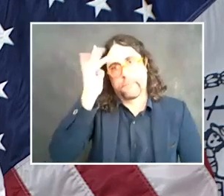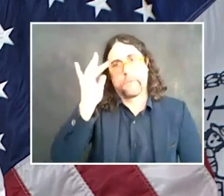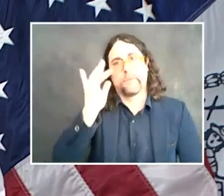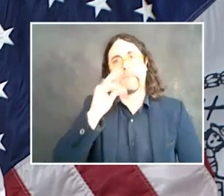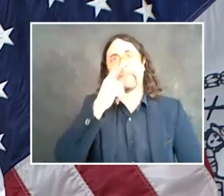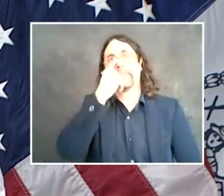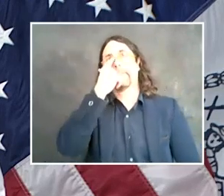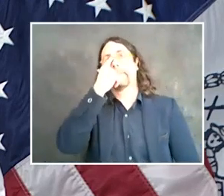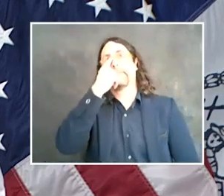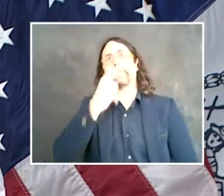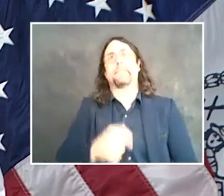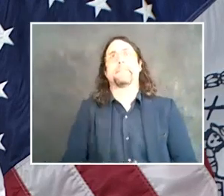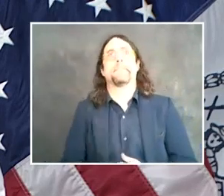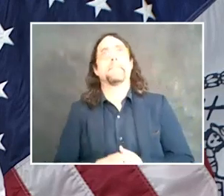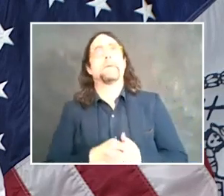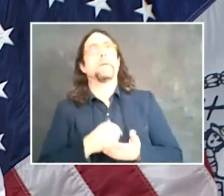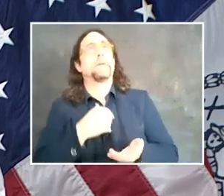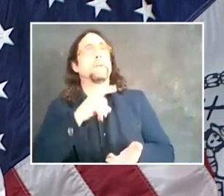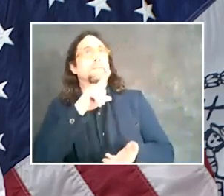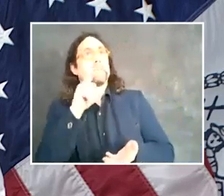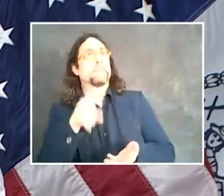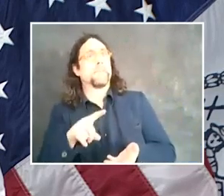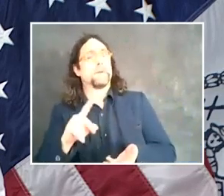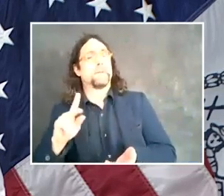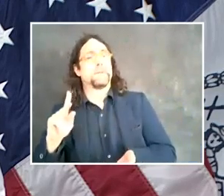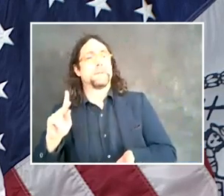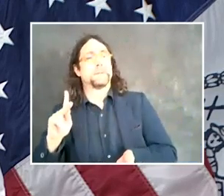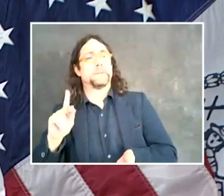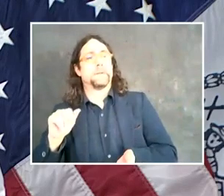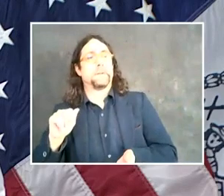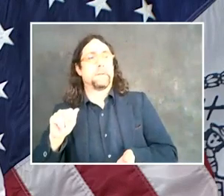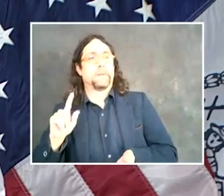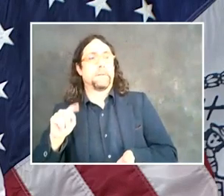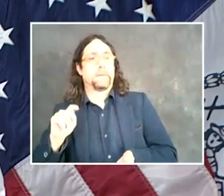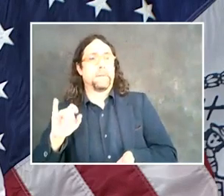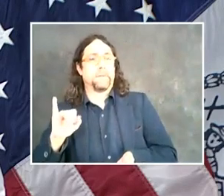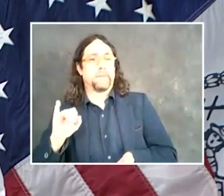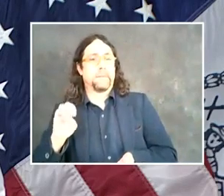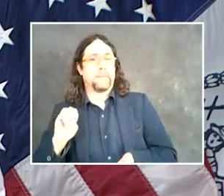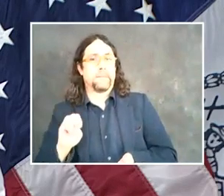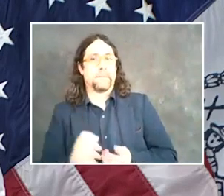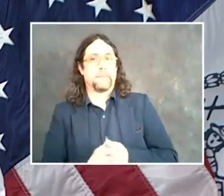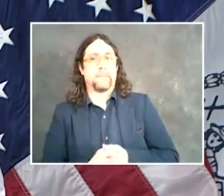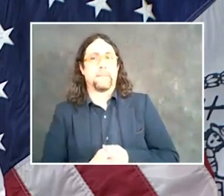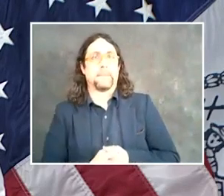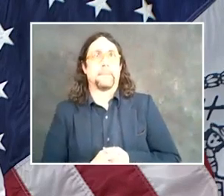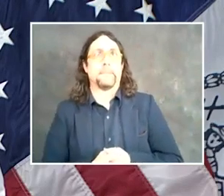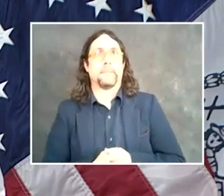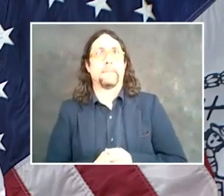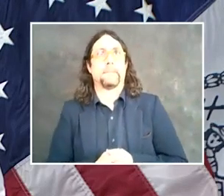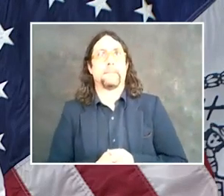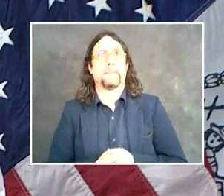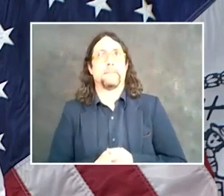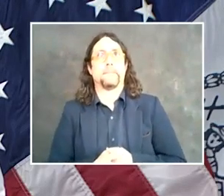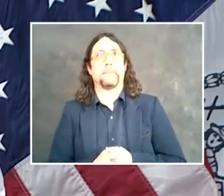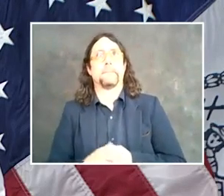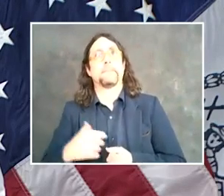WANTED TO FOLLOW UP WITH THE QUESTION THAT MANY OF MY COLLEAGUES. SOME CLARITY FROM THE